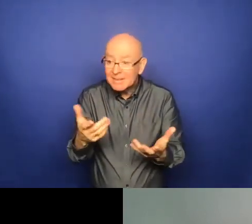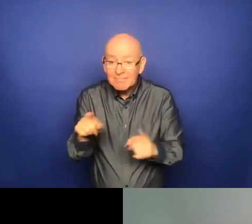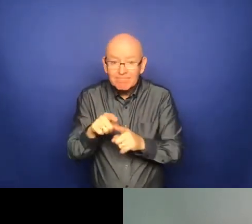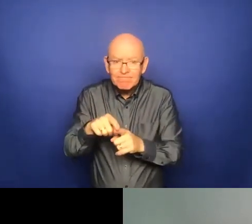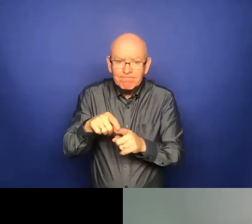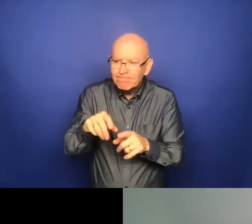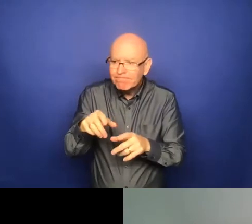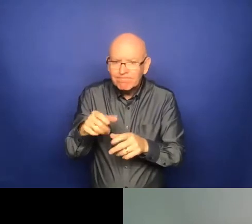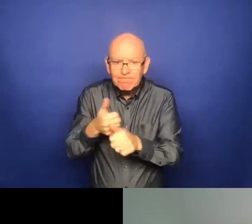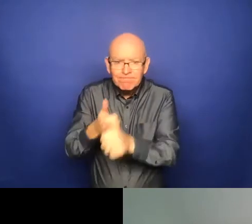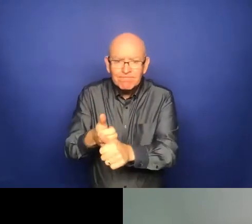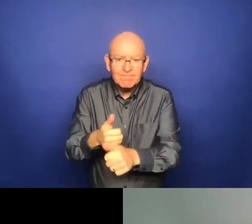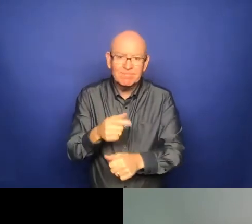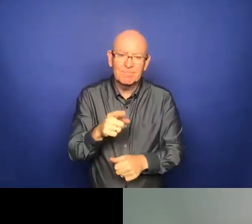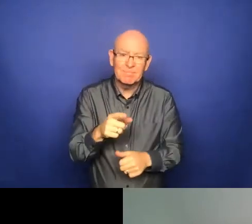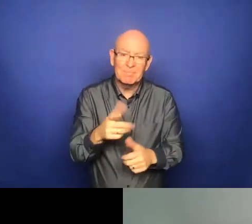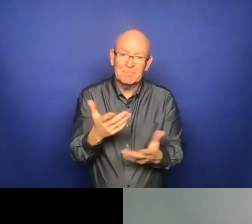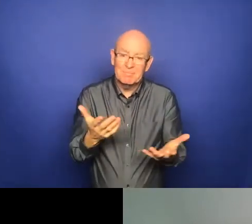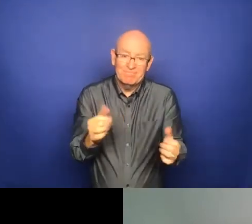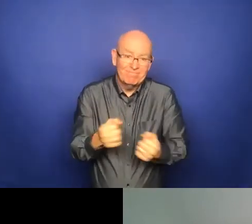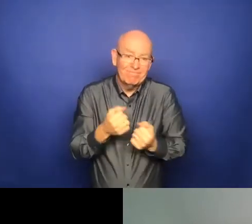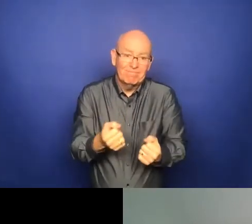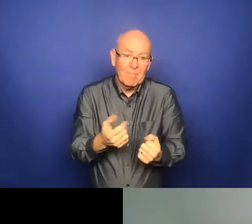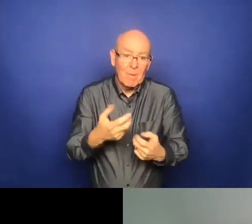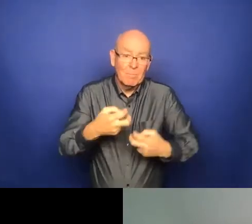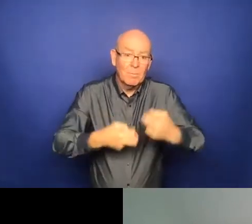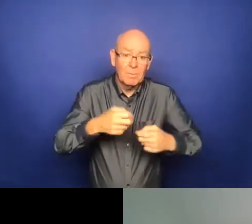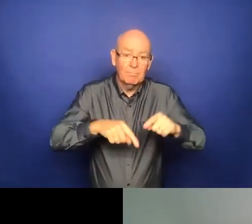a population that is likely to be disproportionate